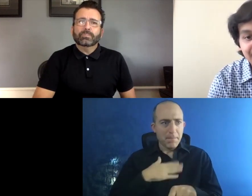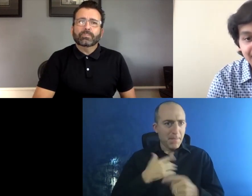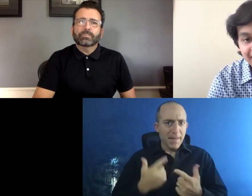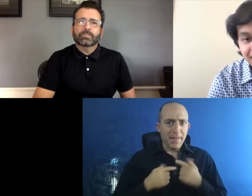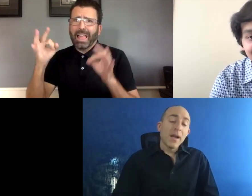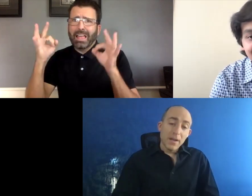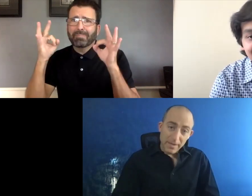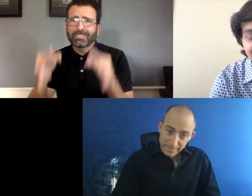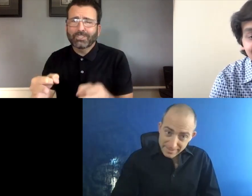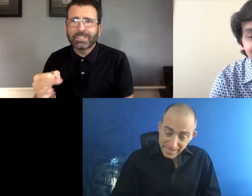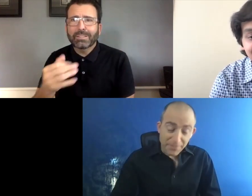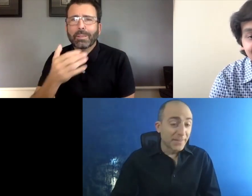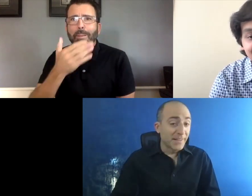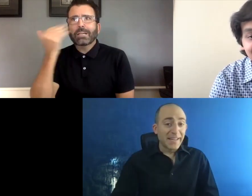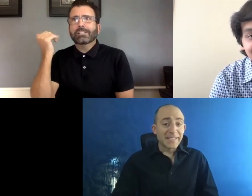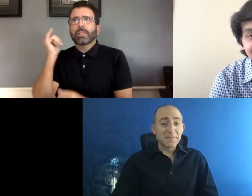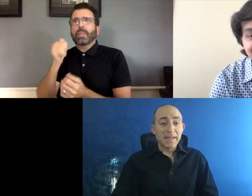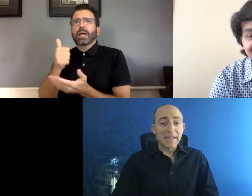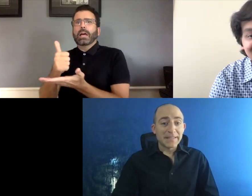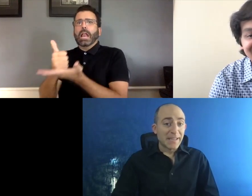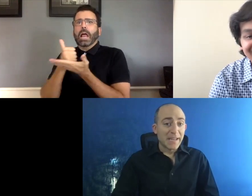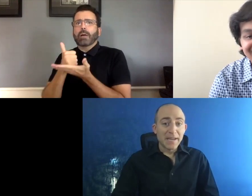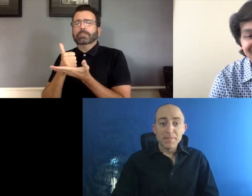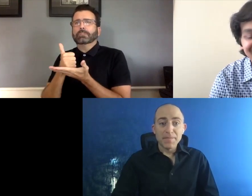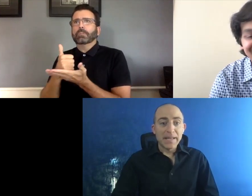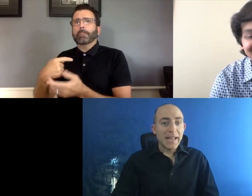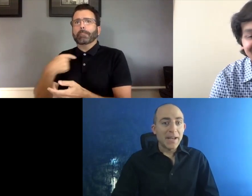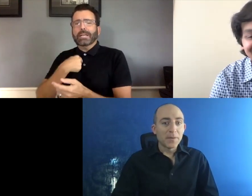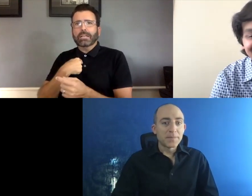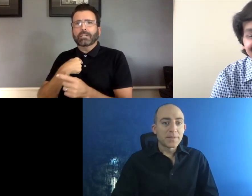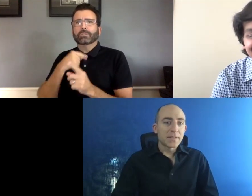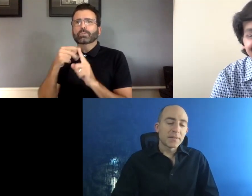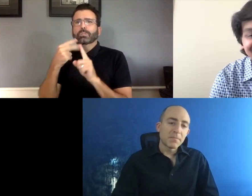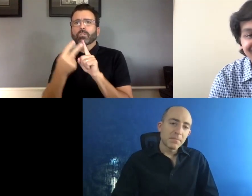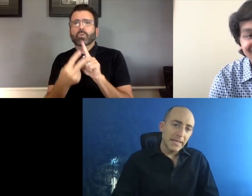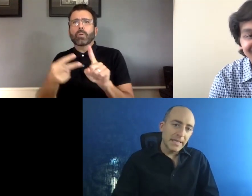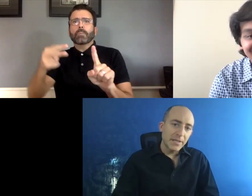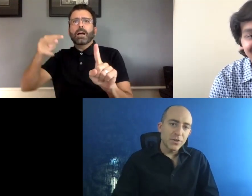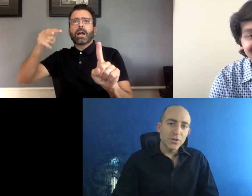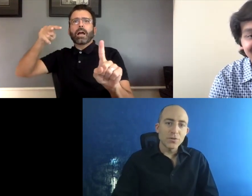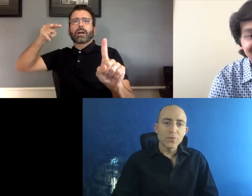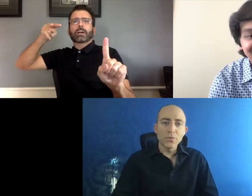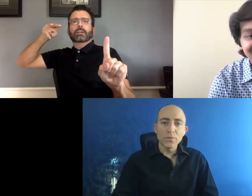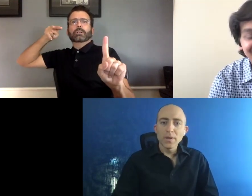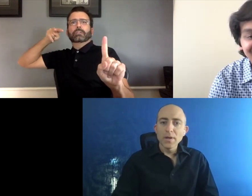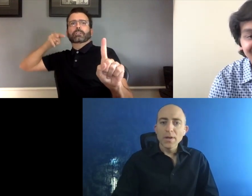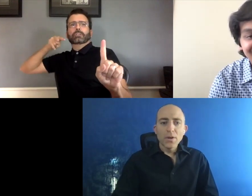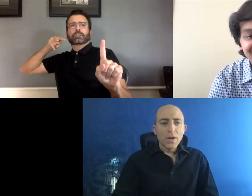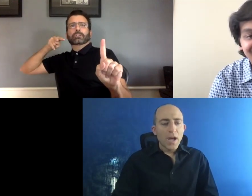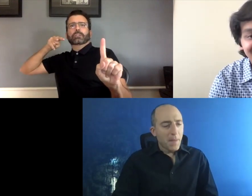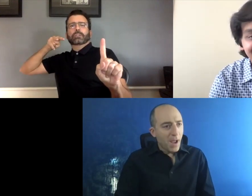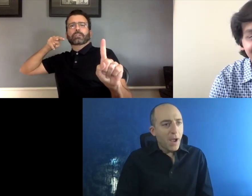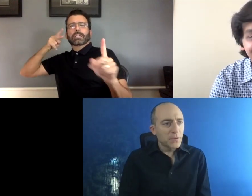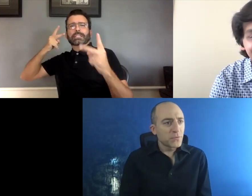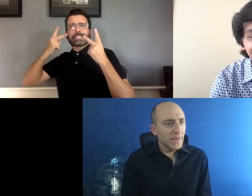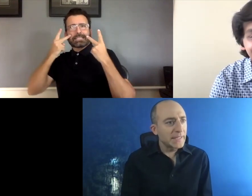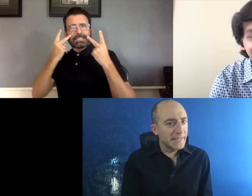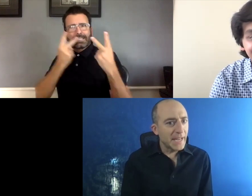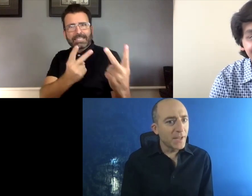It definitely enhanced my acting. It helped me to - I mean I was really taking a